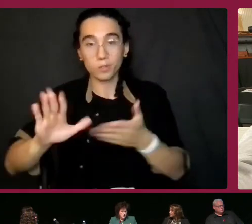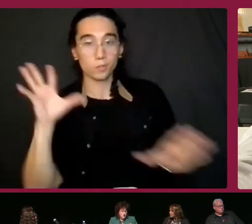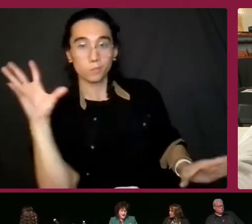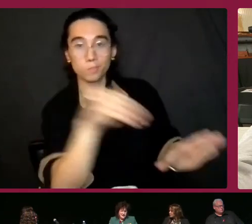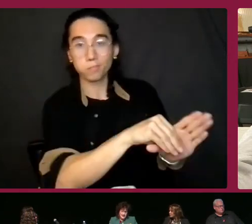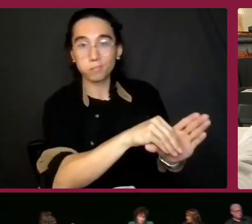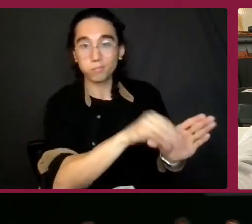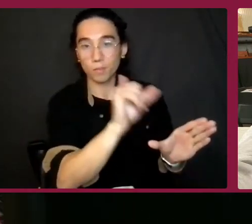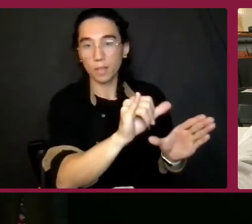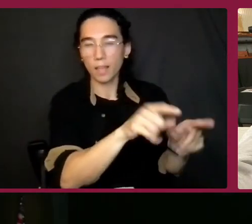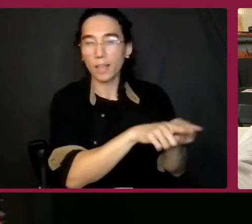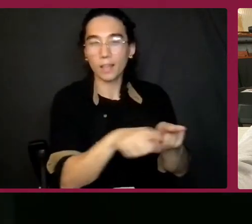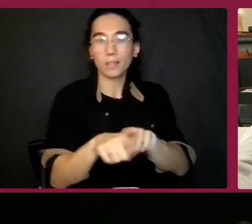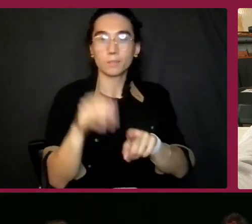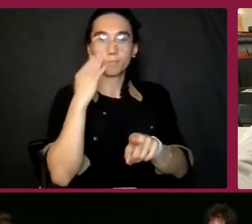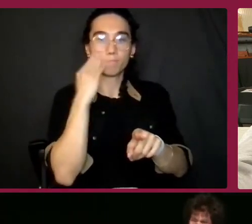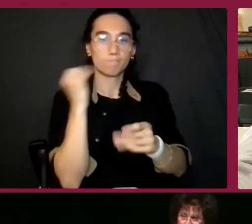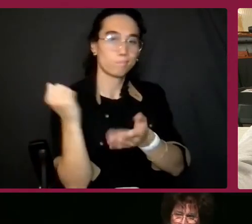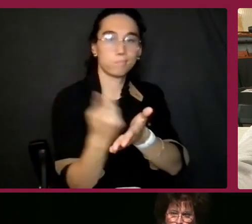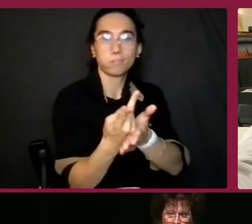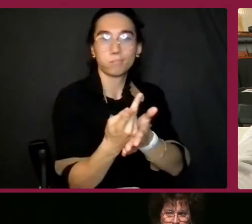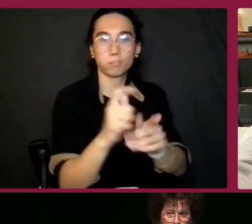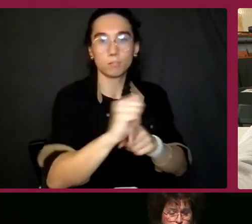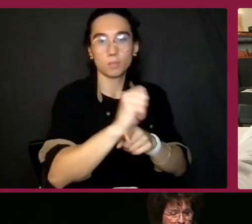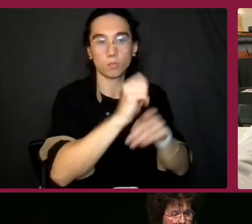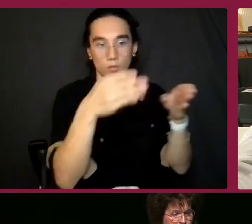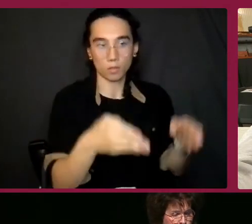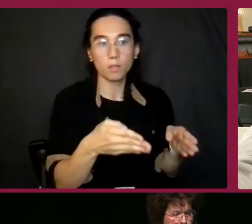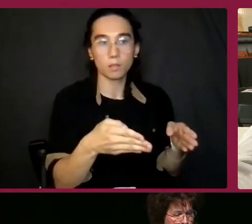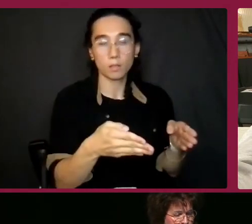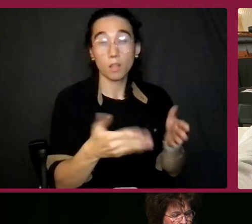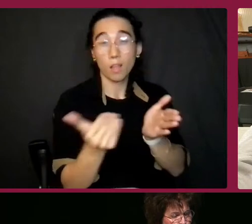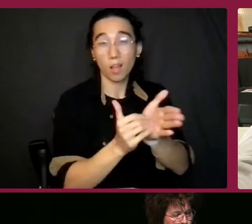Right now, we do oftentimes wind up training folks, but we have to